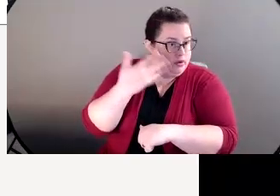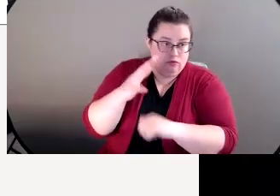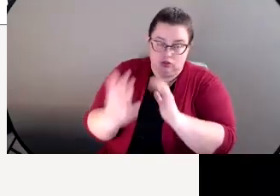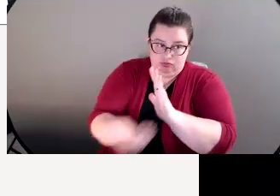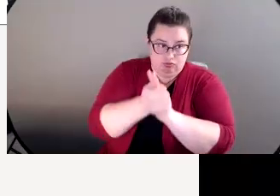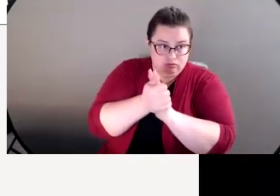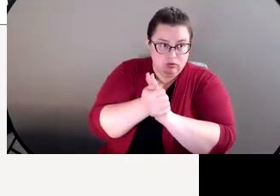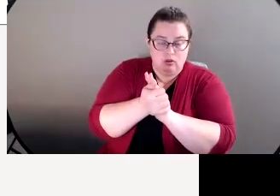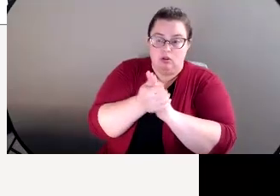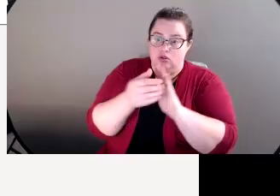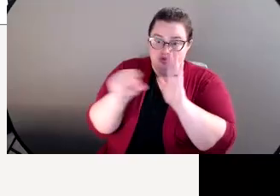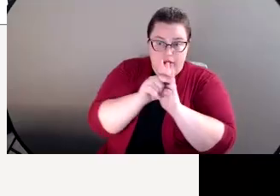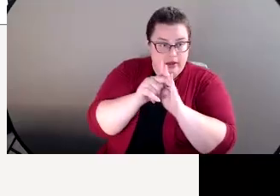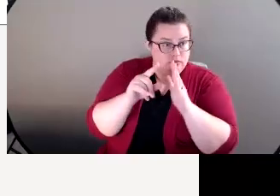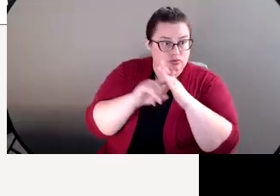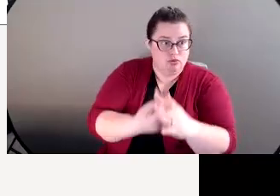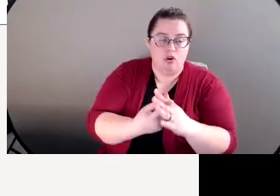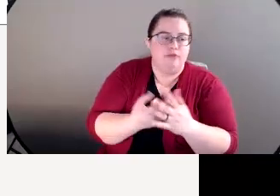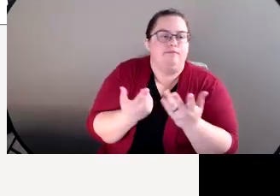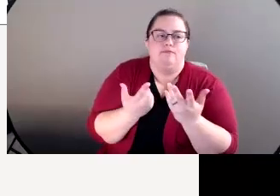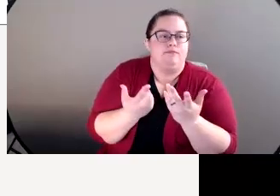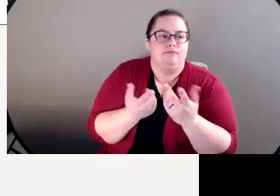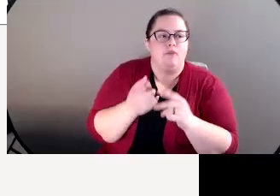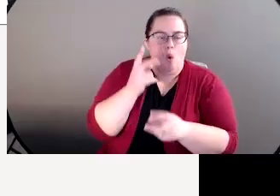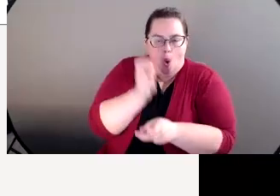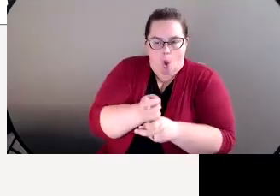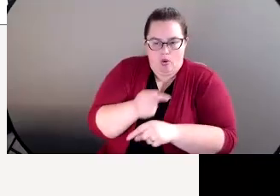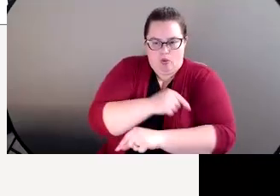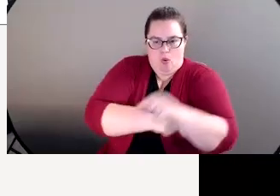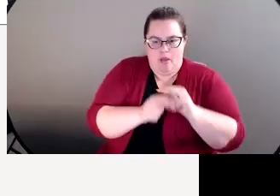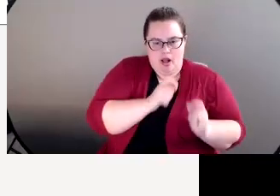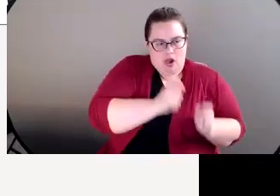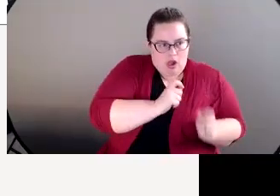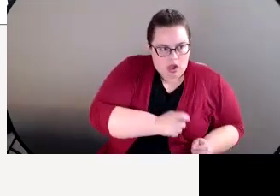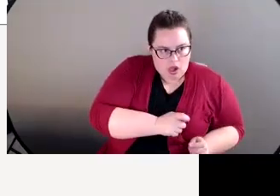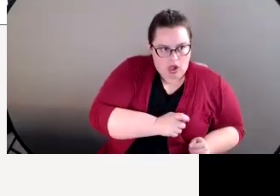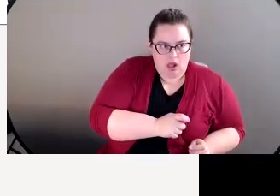and it's been graded, it's going to be hard to go back to try to make edits to that rubric. Then.